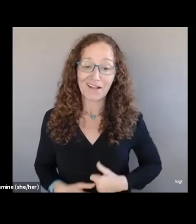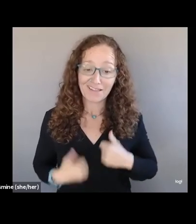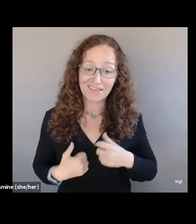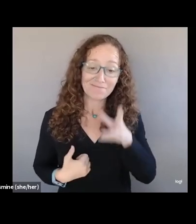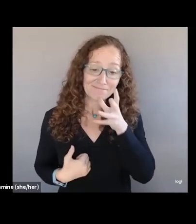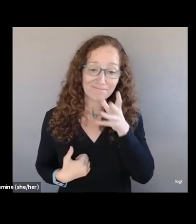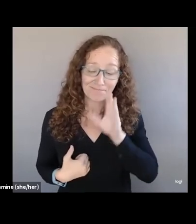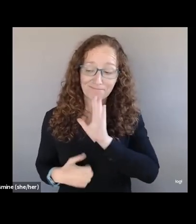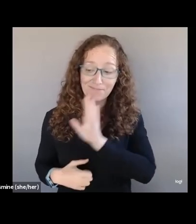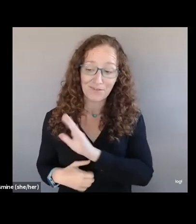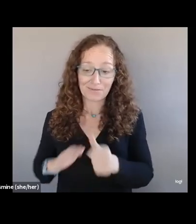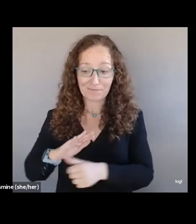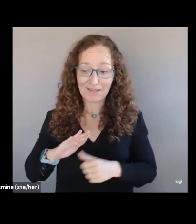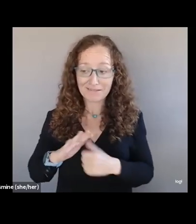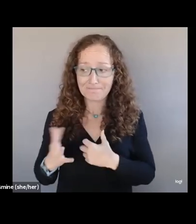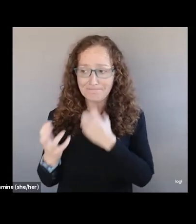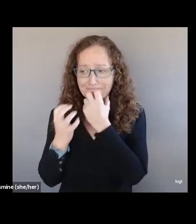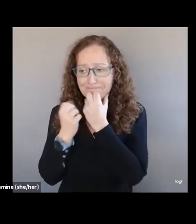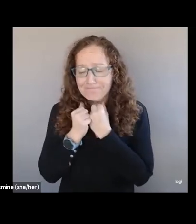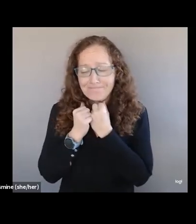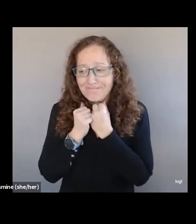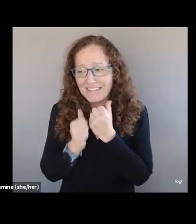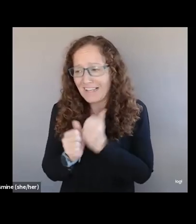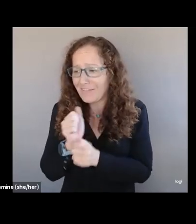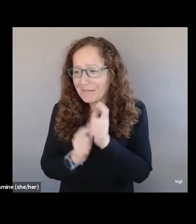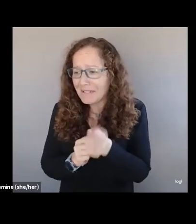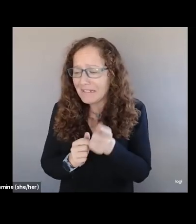cling to every minute of every day that I am able to share